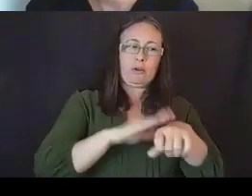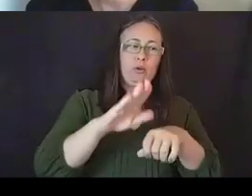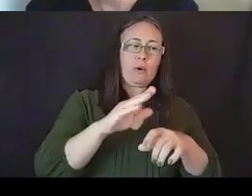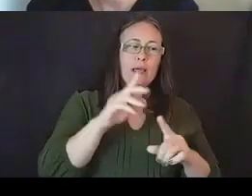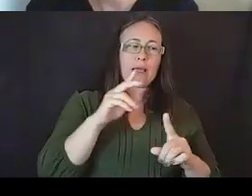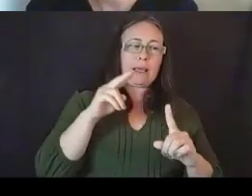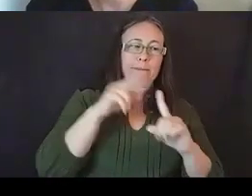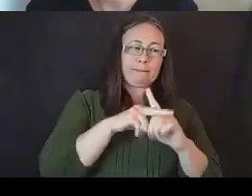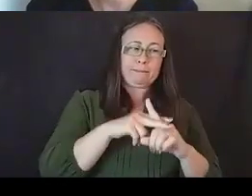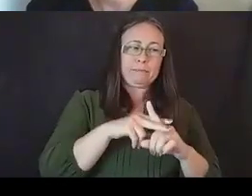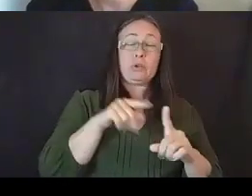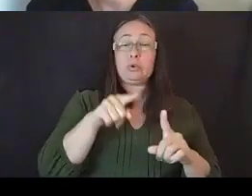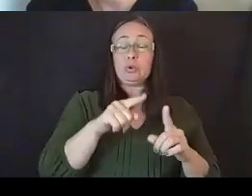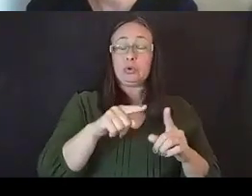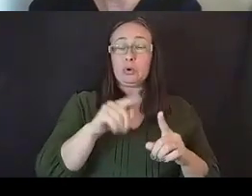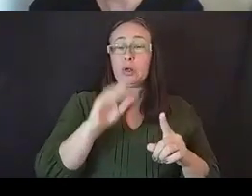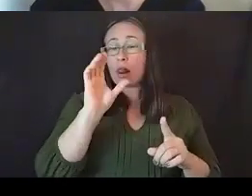then sit back and check your inbox each week.